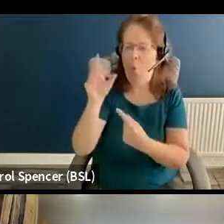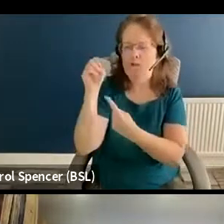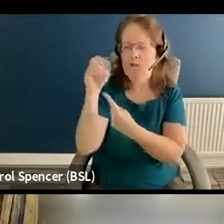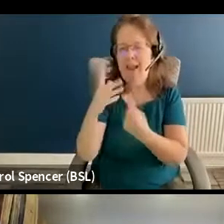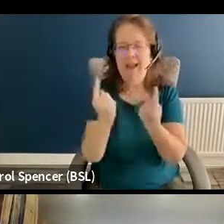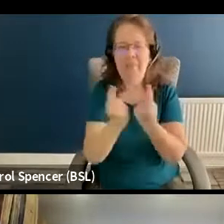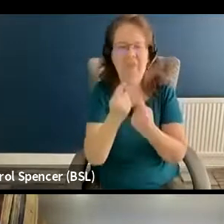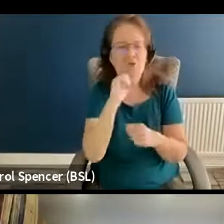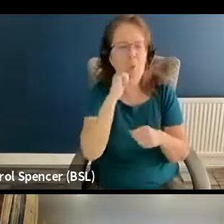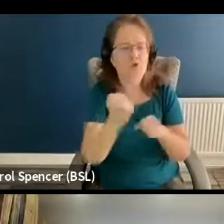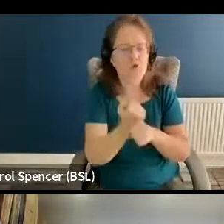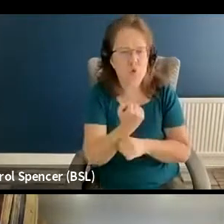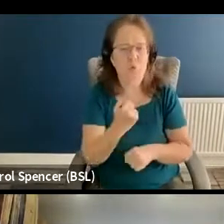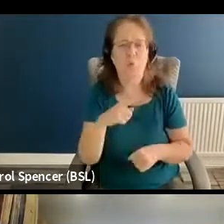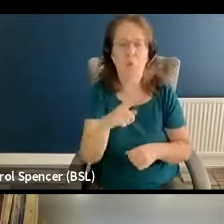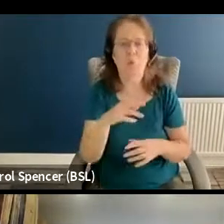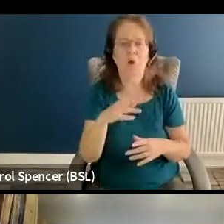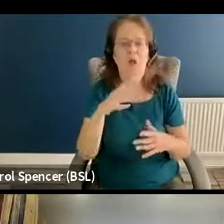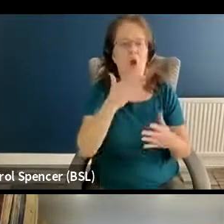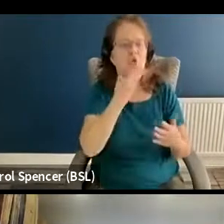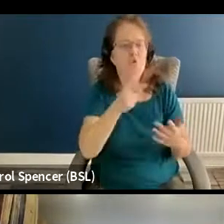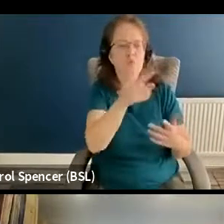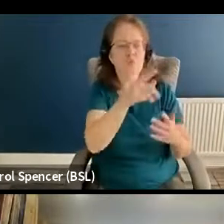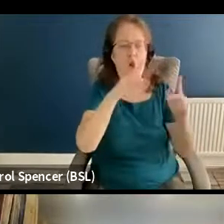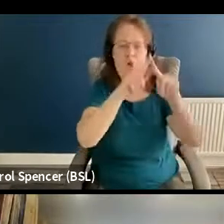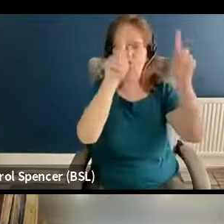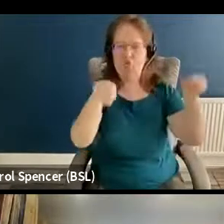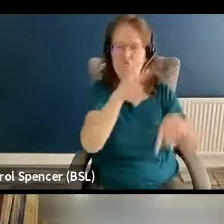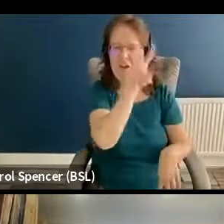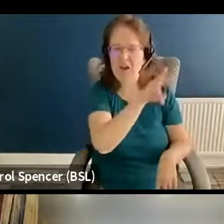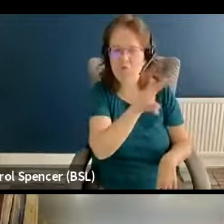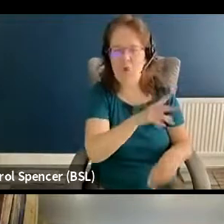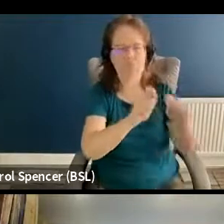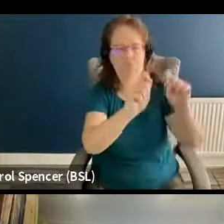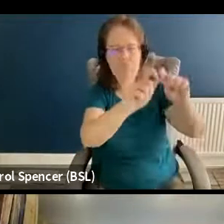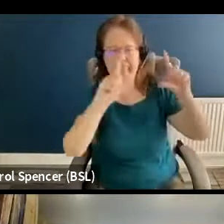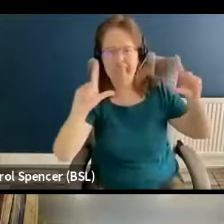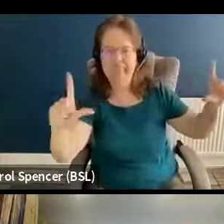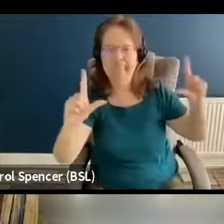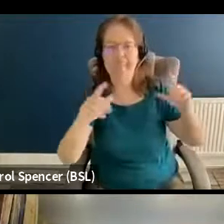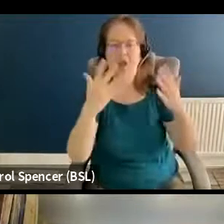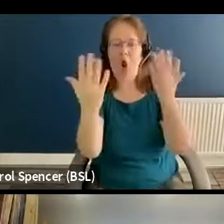and looking at doing it with the screen reader, with magnification, with high contrast, because